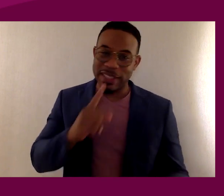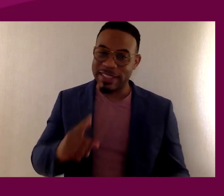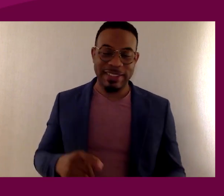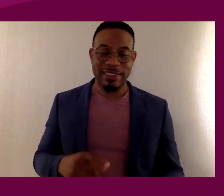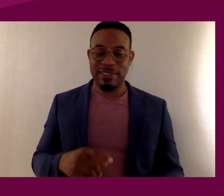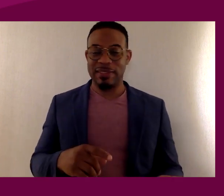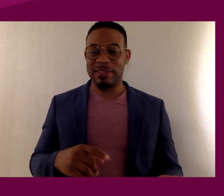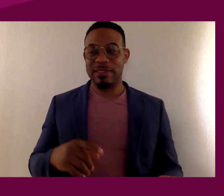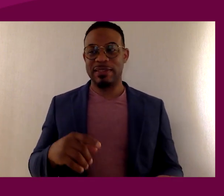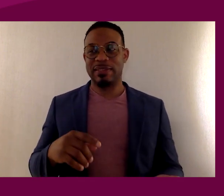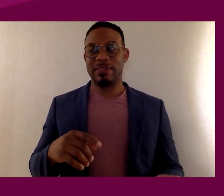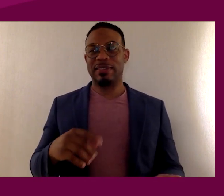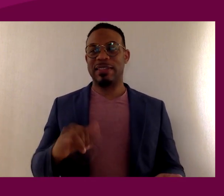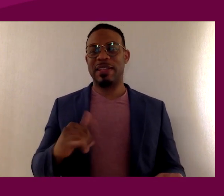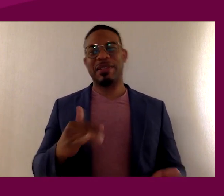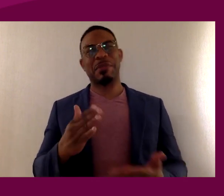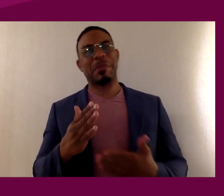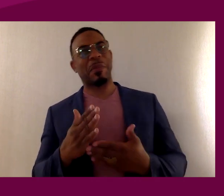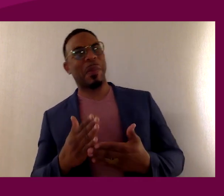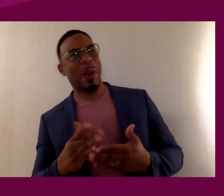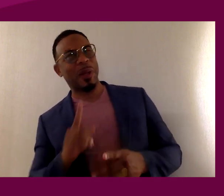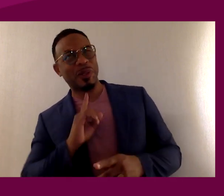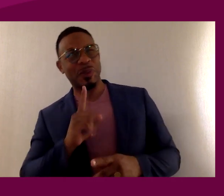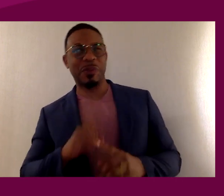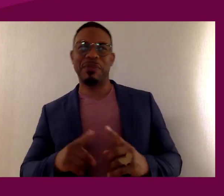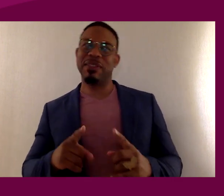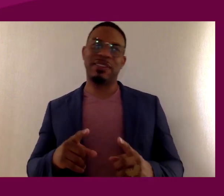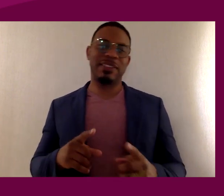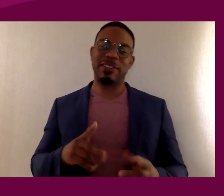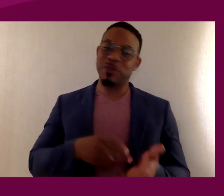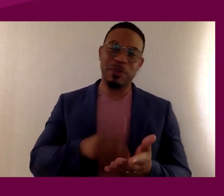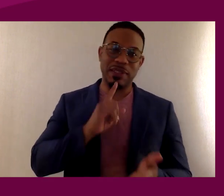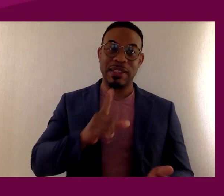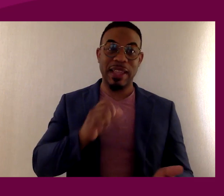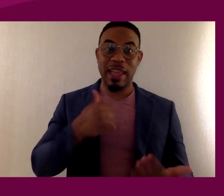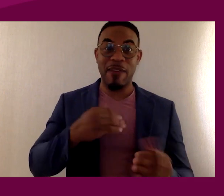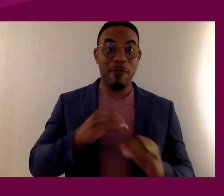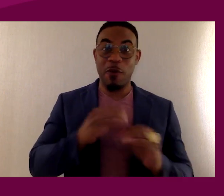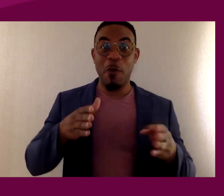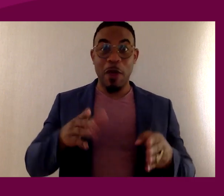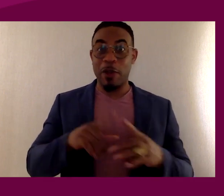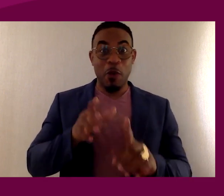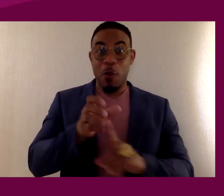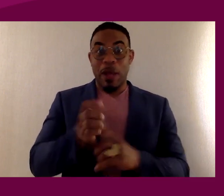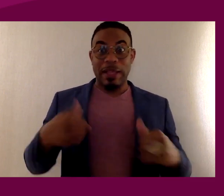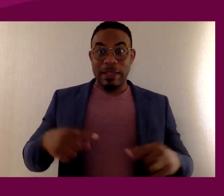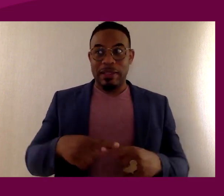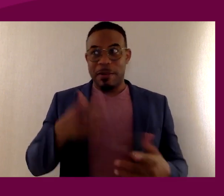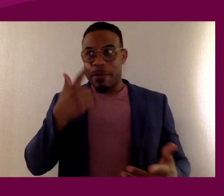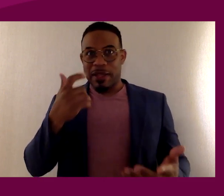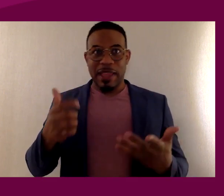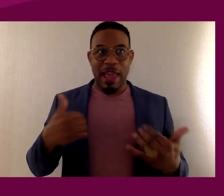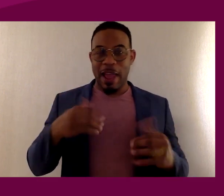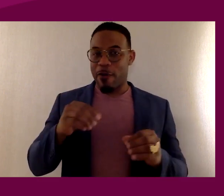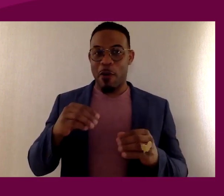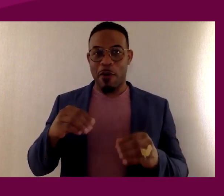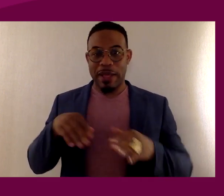The truth of the matter was that was partially true, but the truth is they had no way to arrest